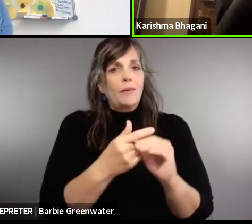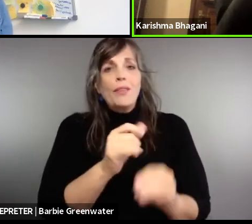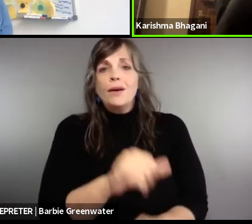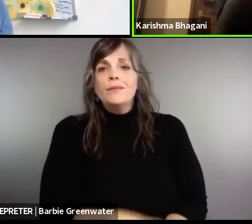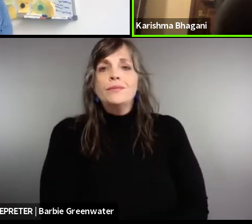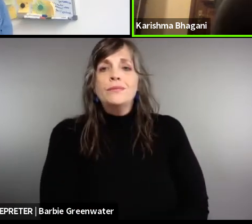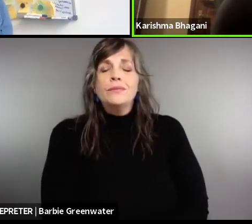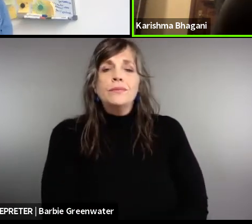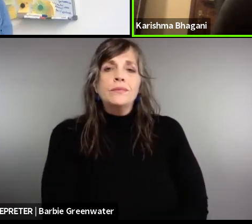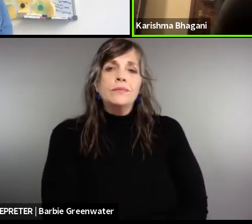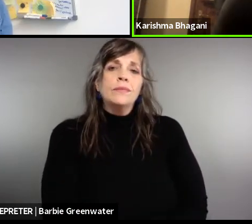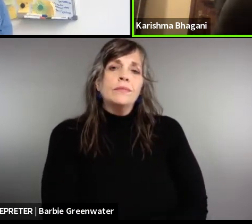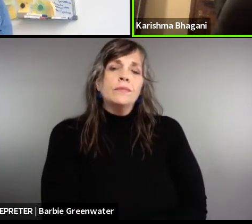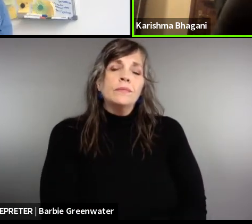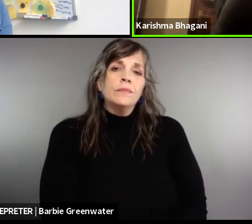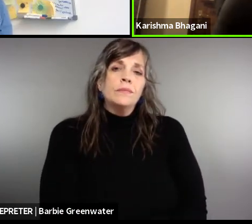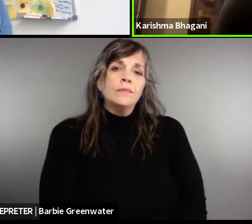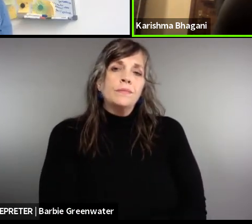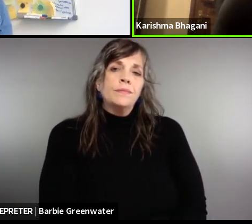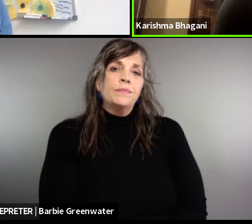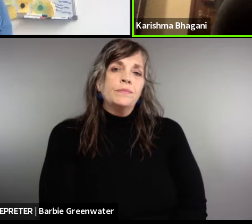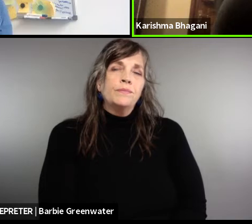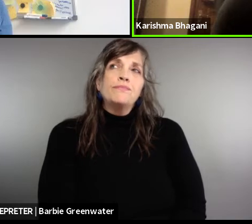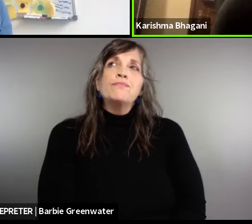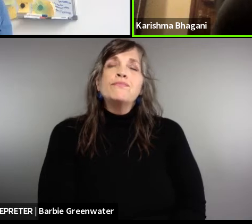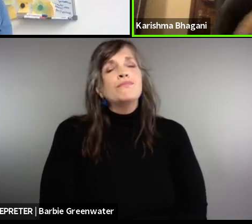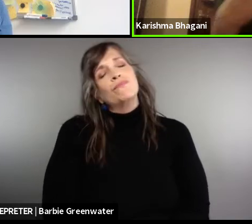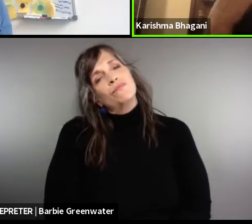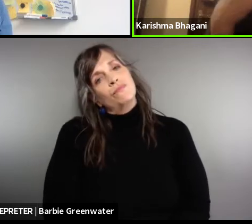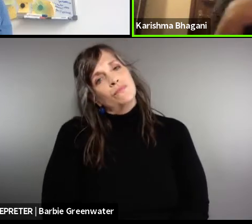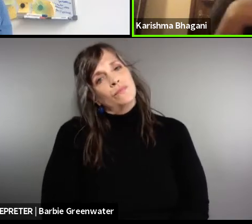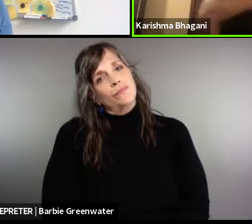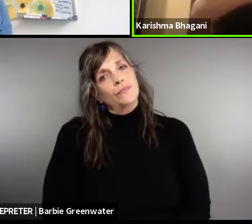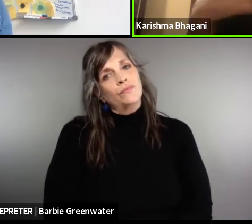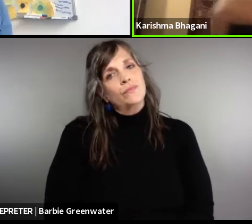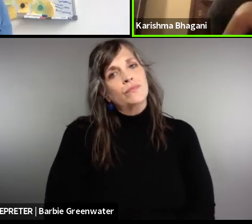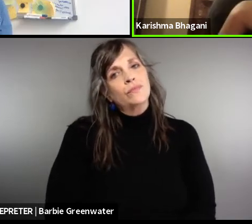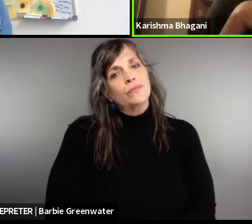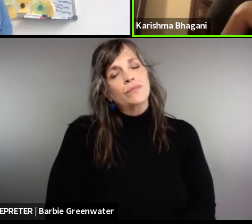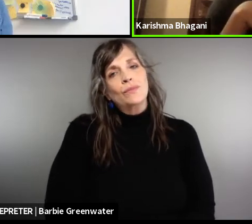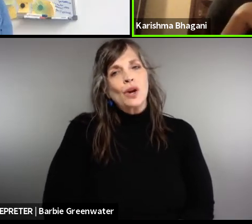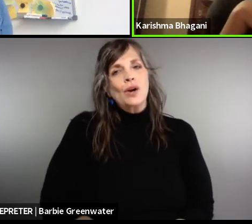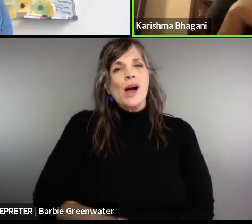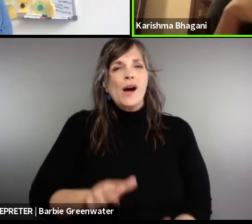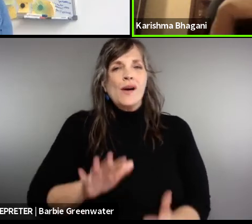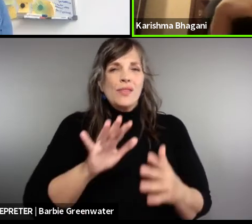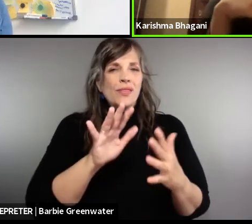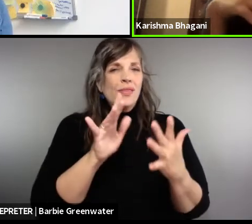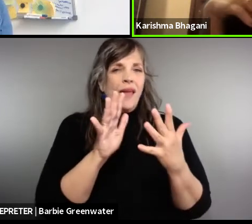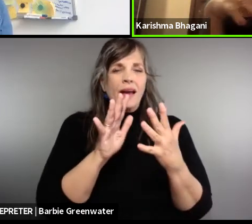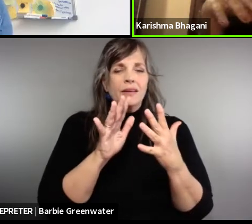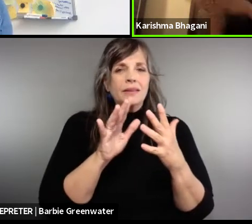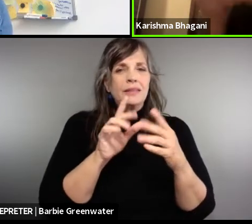What was the difference for you or what was the largest sort of disparity in the in-person convening